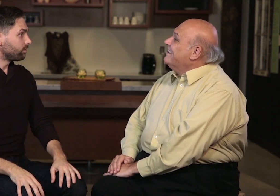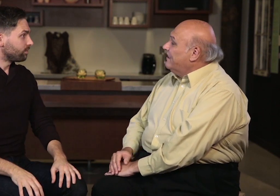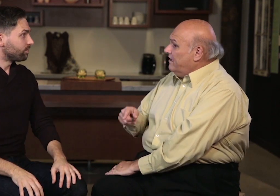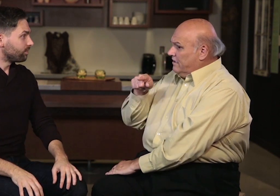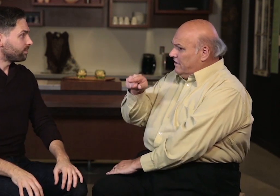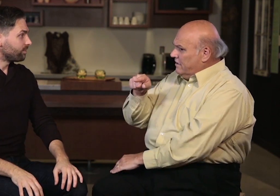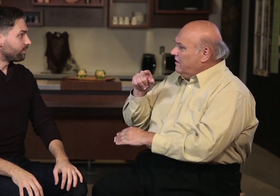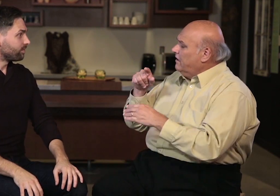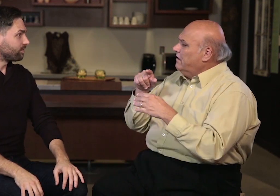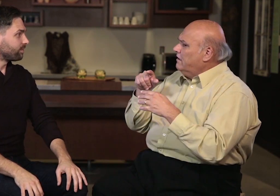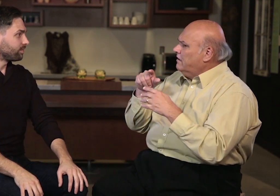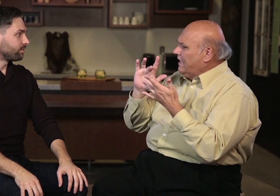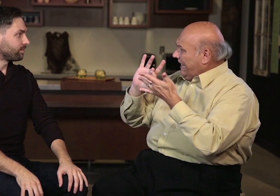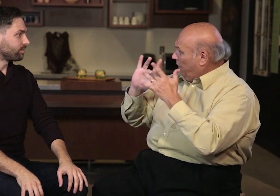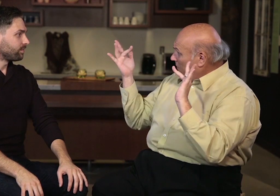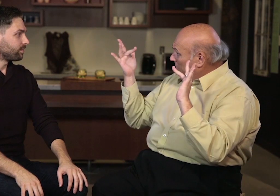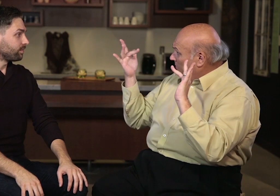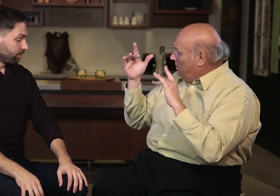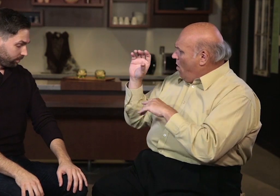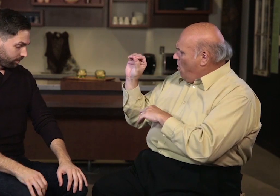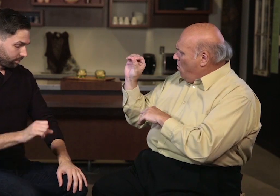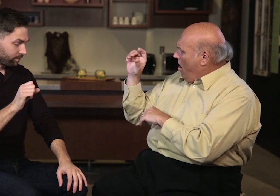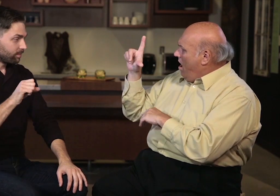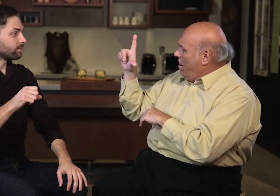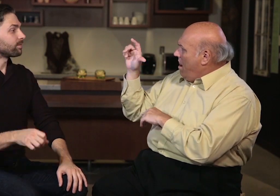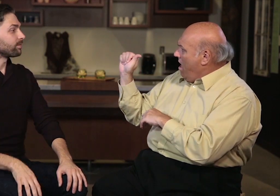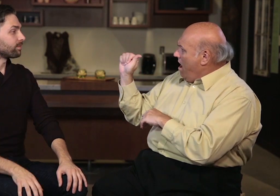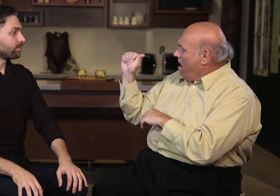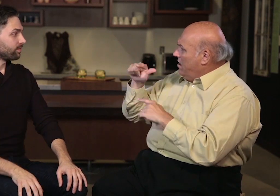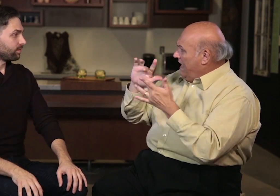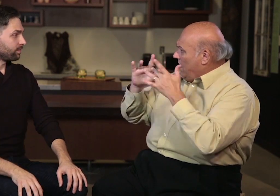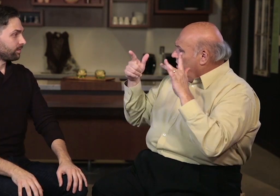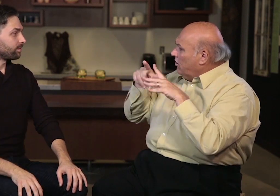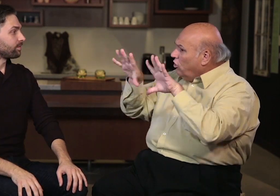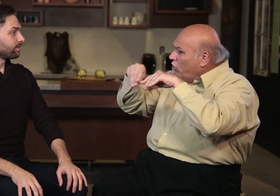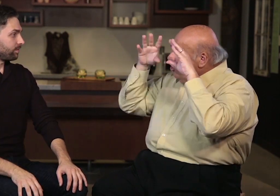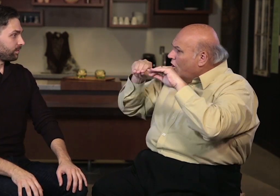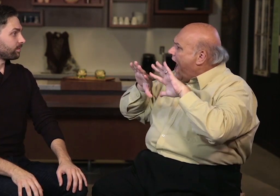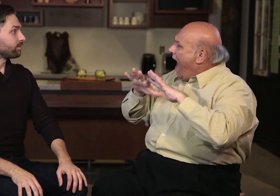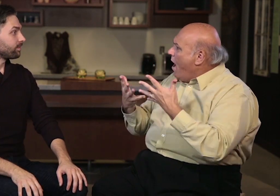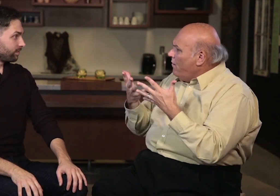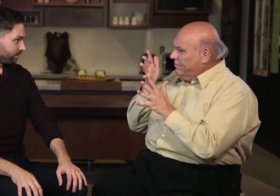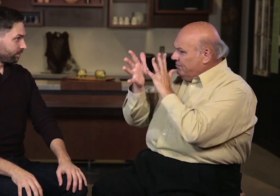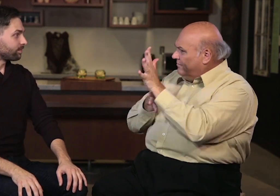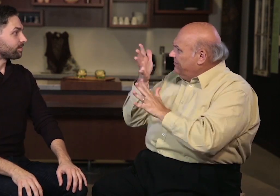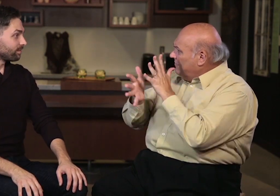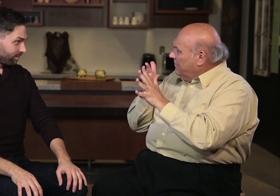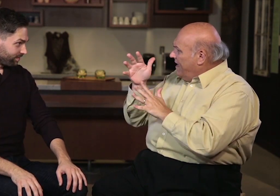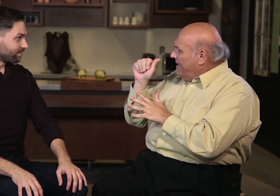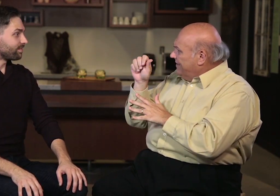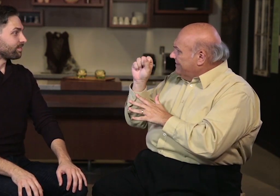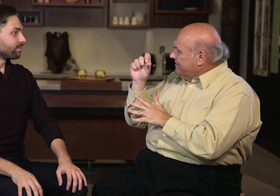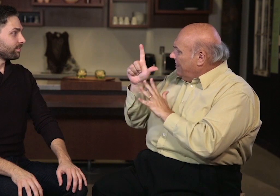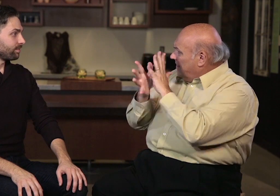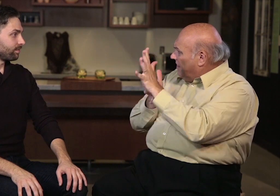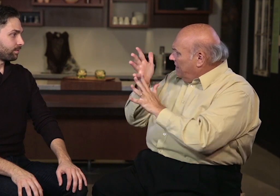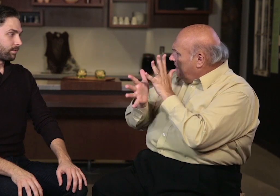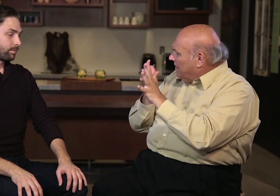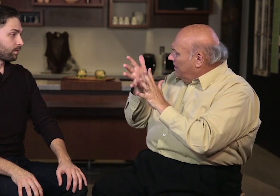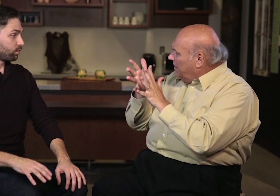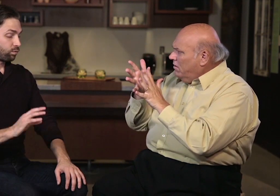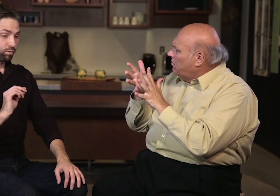Online Learning Alternative - "OLA" website has information in American Sign Language?